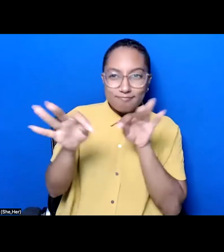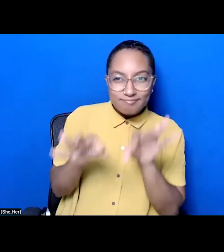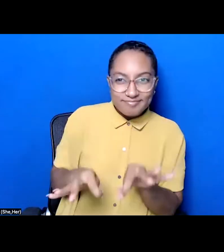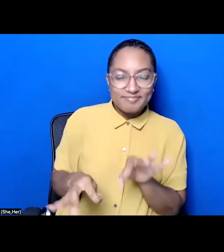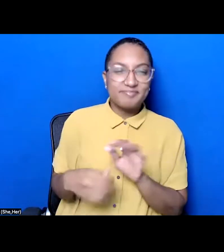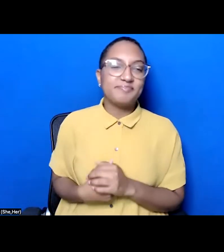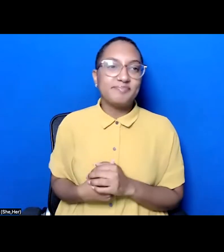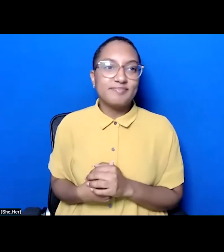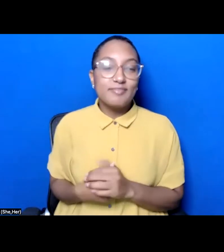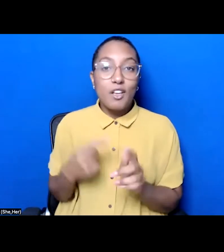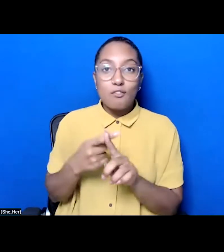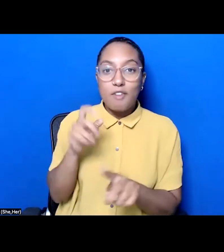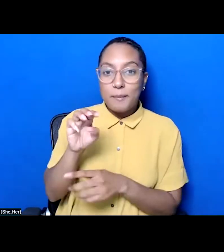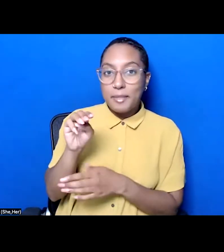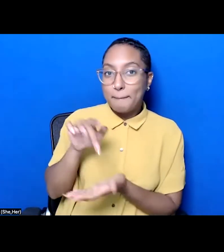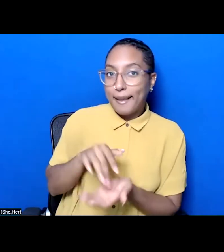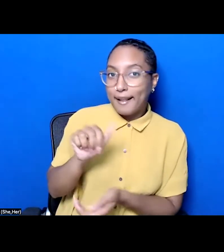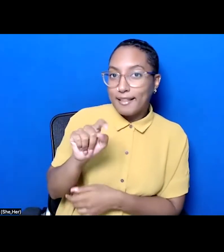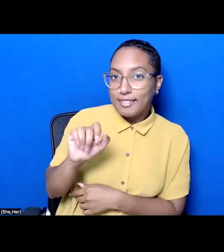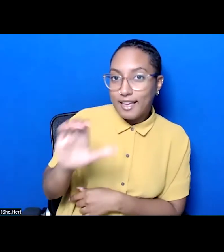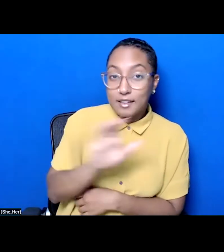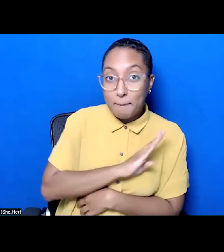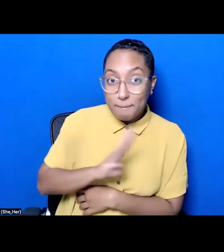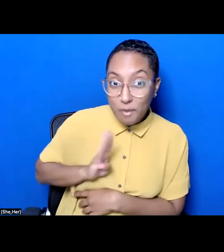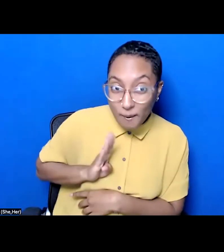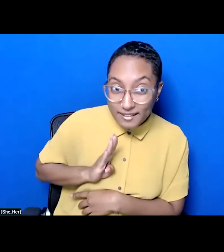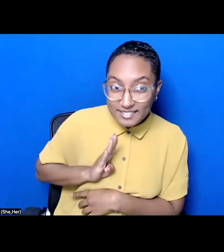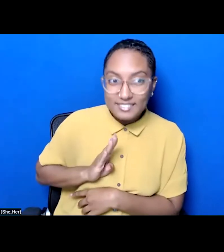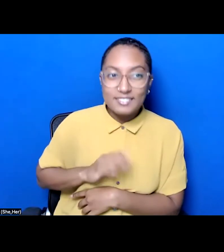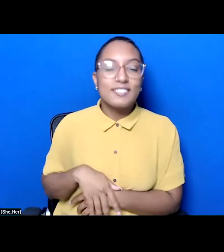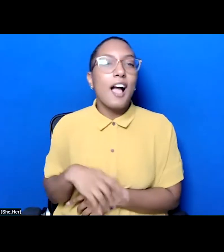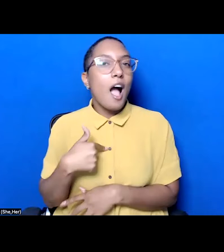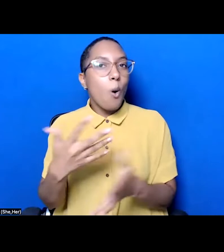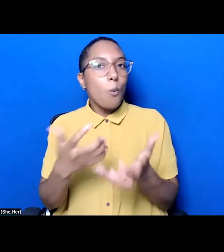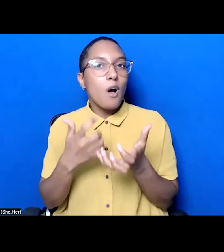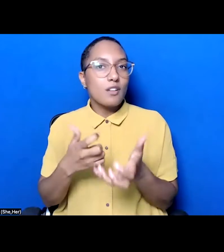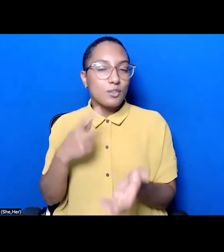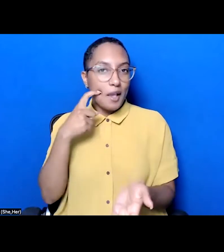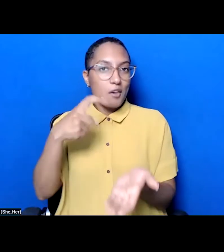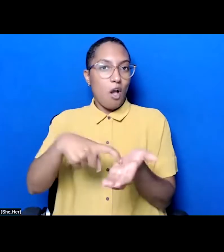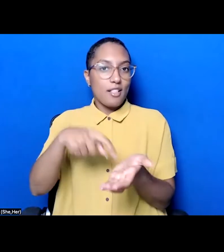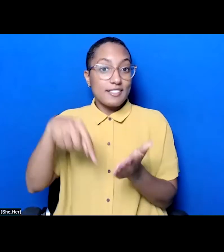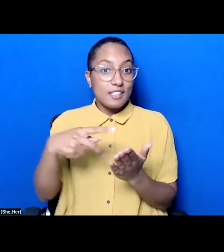Mid-Atlantic Association and with thanks I want to acknowledge that this program was funded in